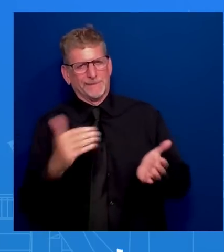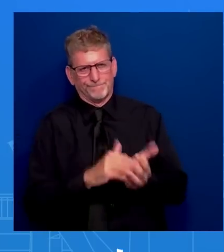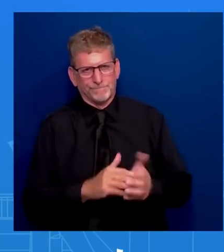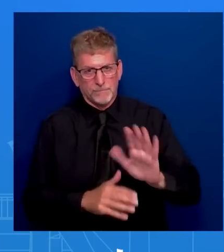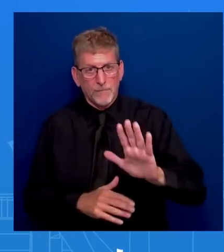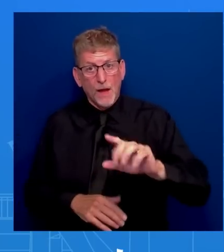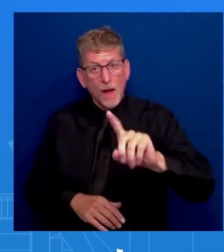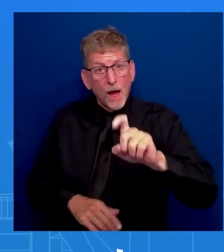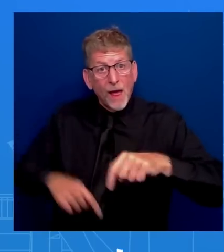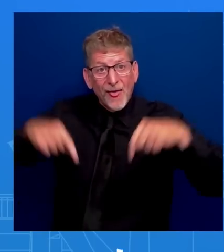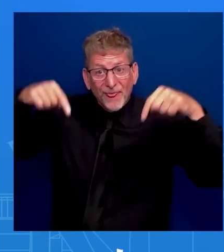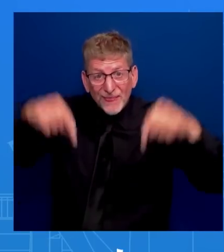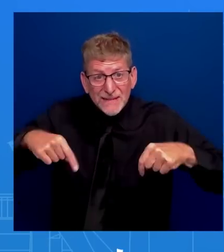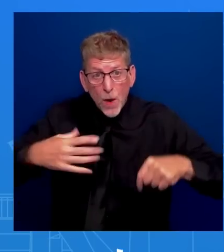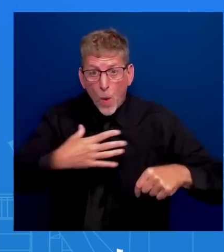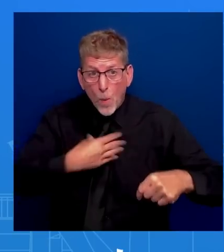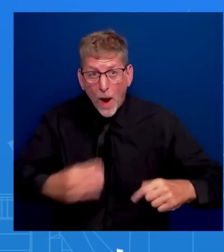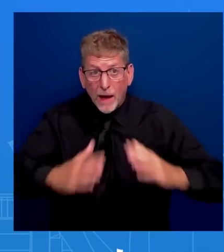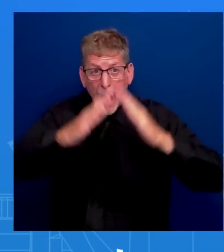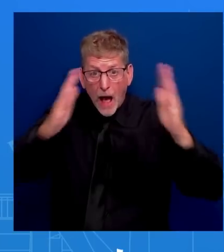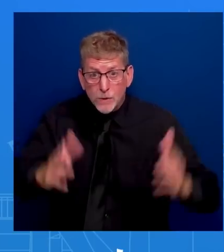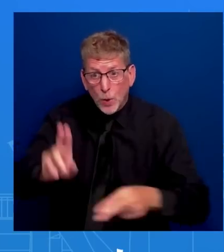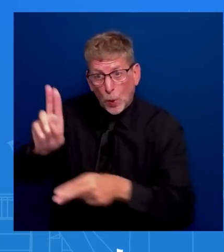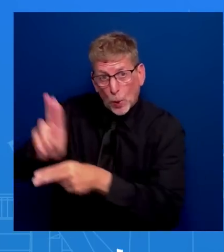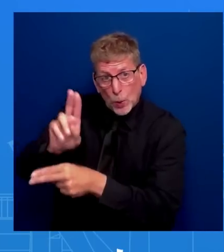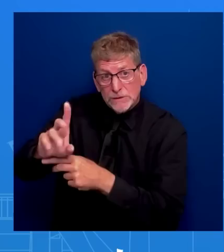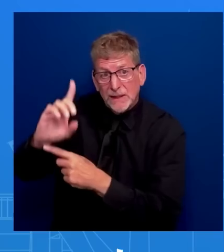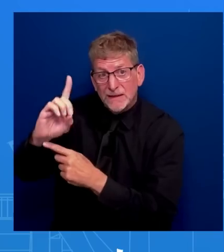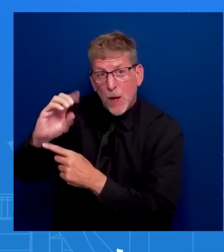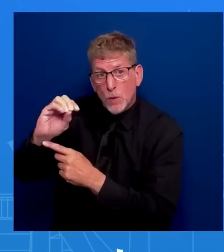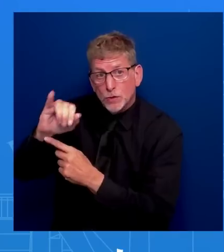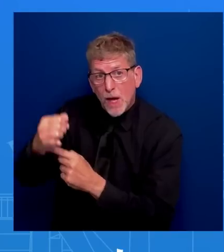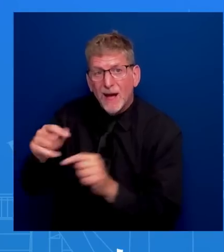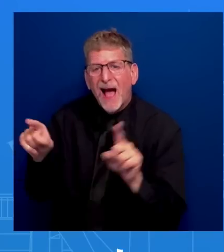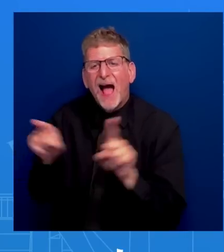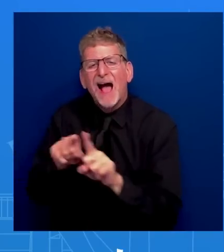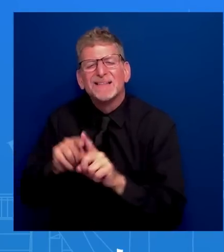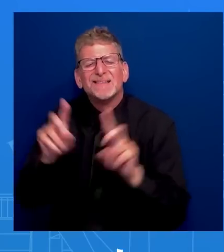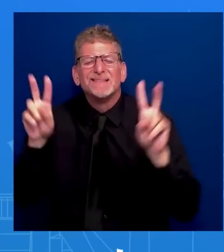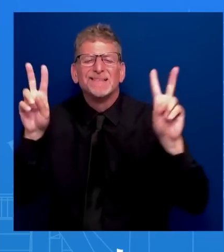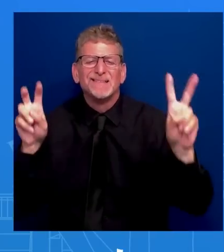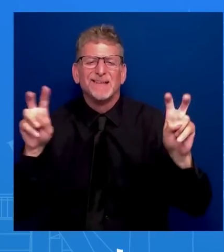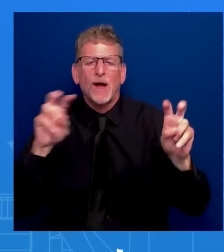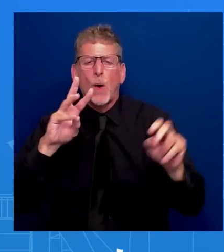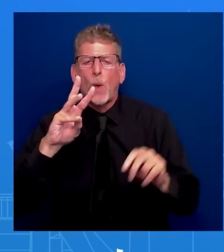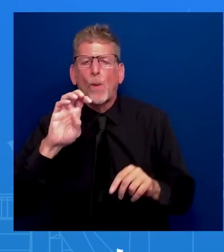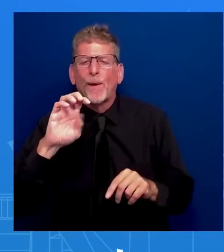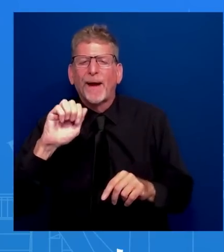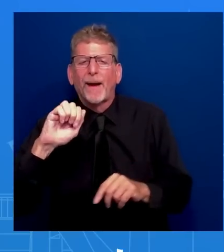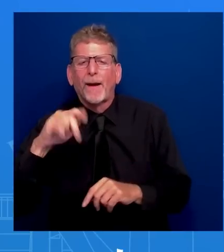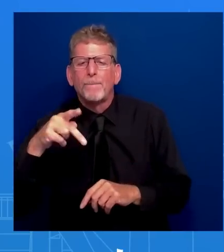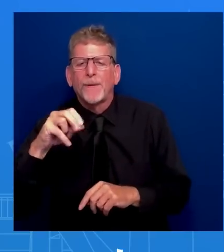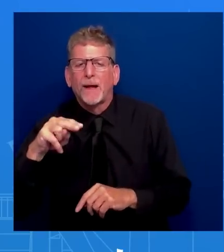and the FBI against a political -- against political opponents? Ms. Jean-Pierre: The President has been very clear from before he was elected,